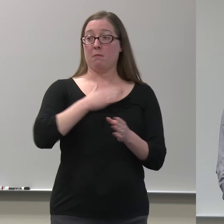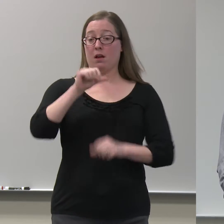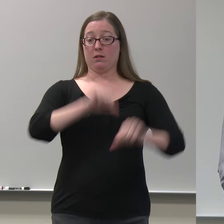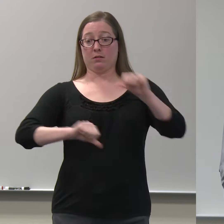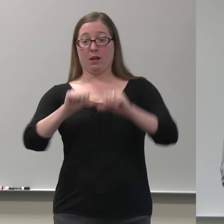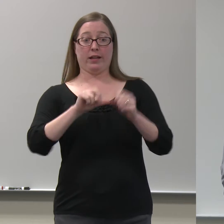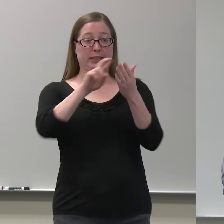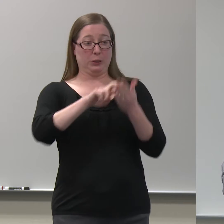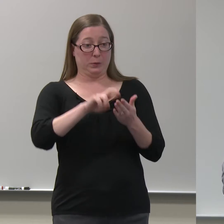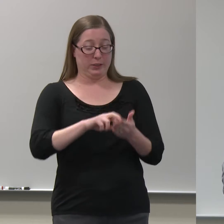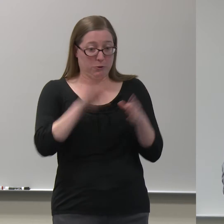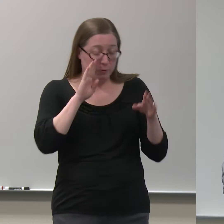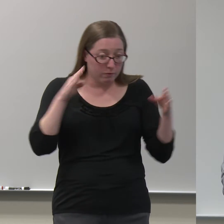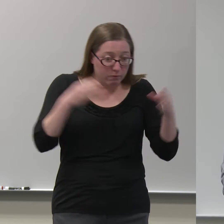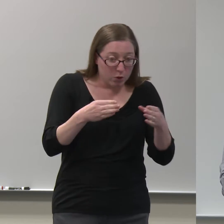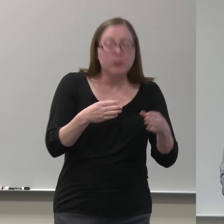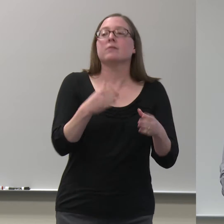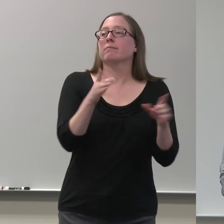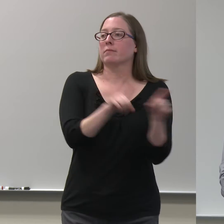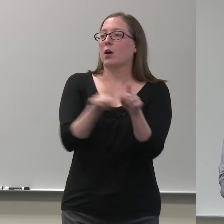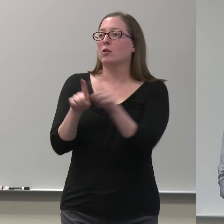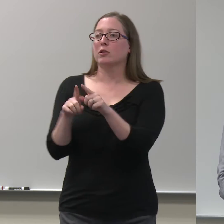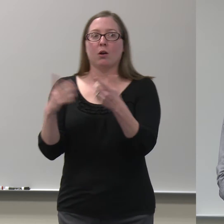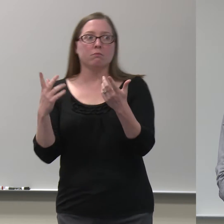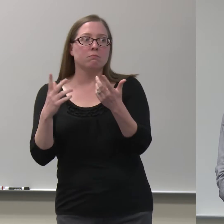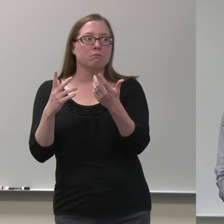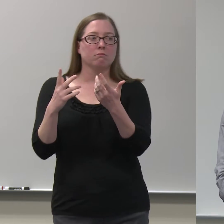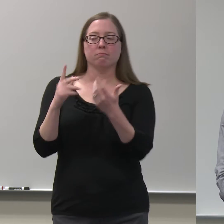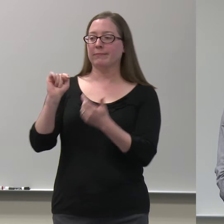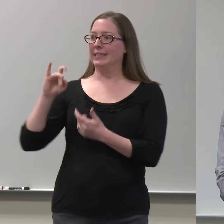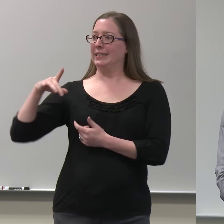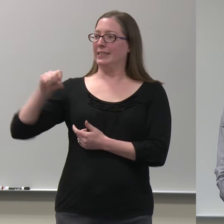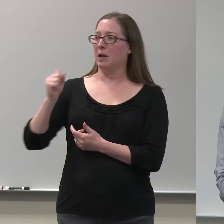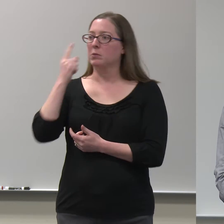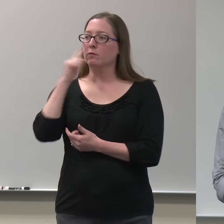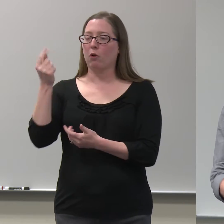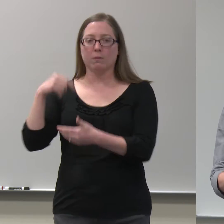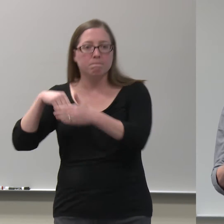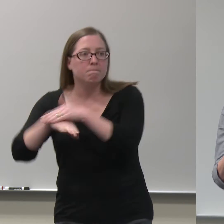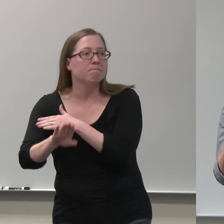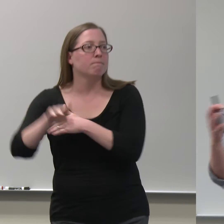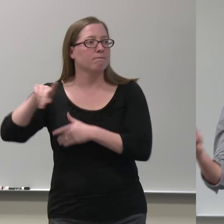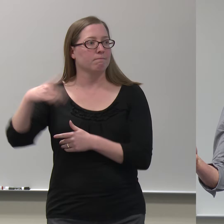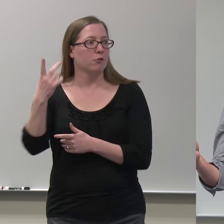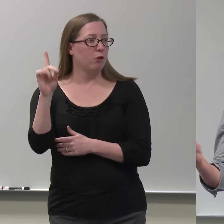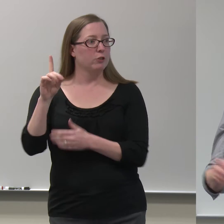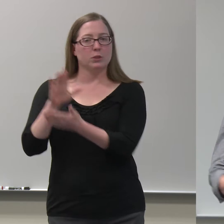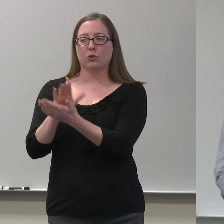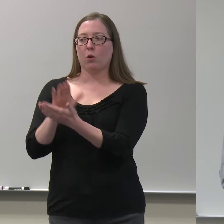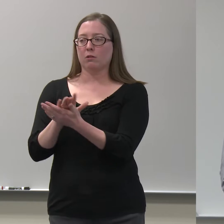and also give you tips on getting into graduate schools, so those are 3 sort of diverse things,